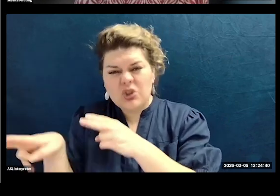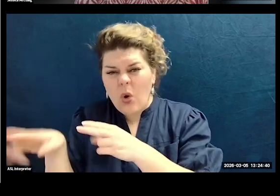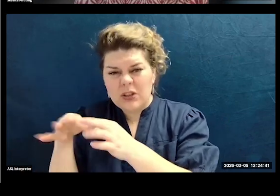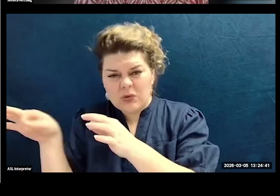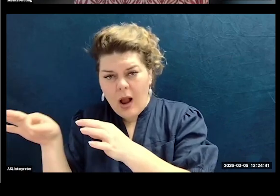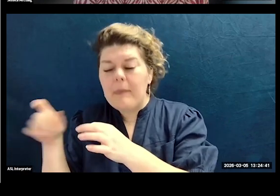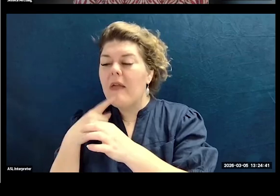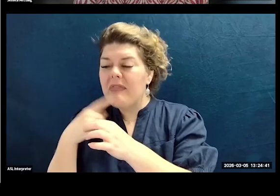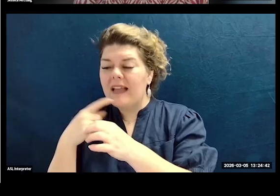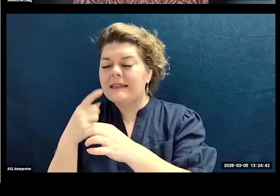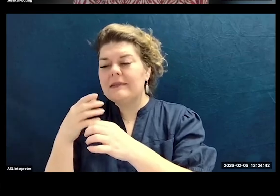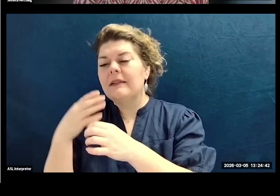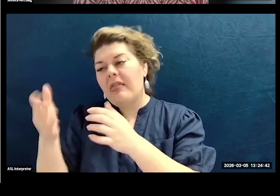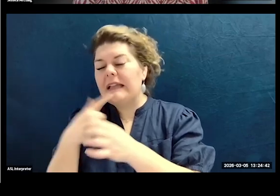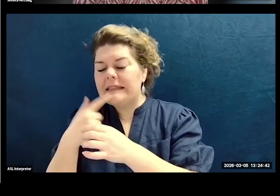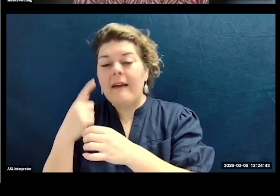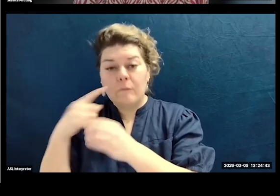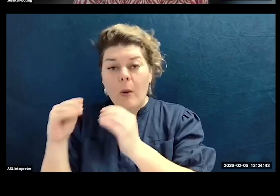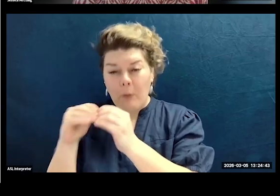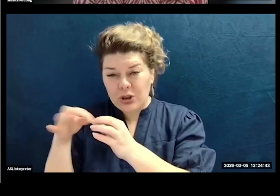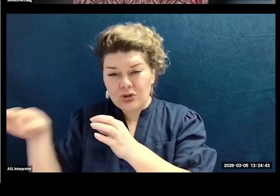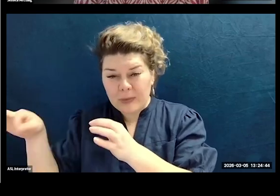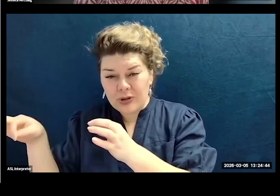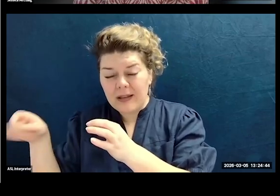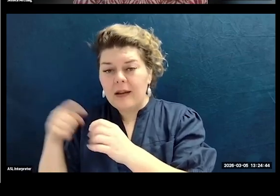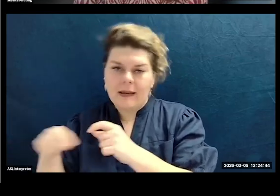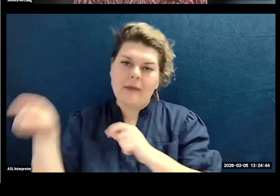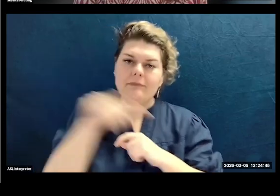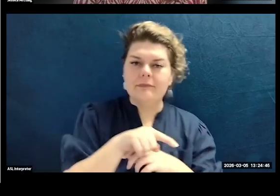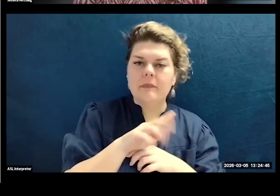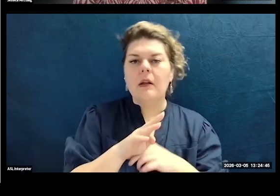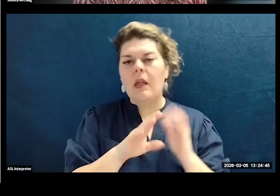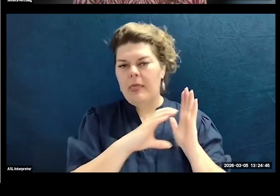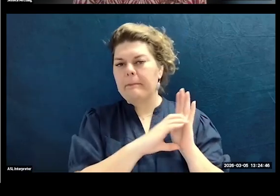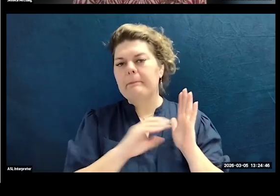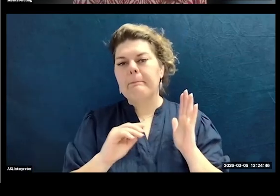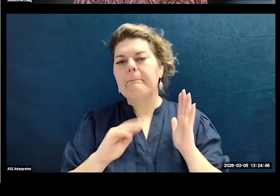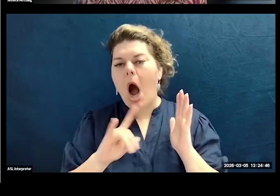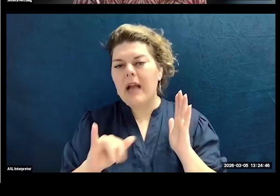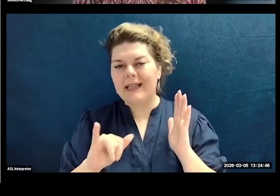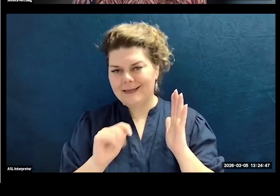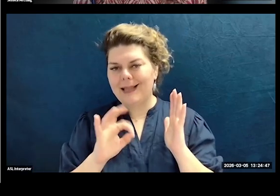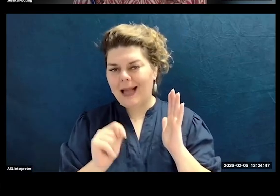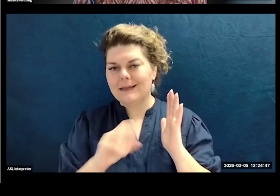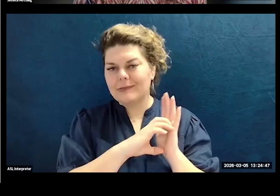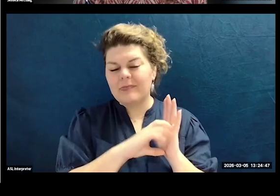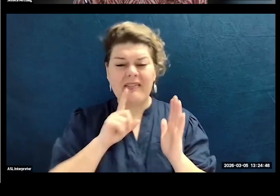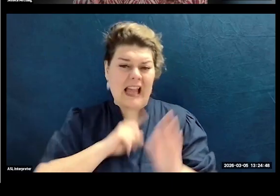and say, for a longer description, reference body text, and that's sufficient for users.